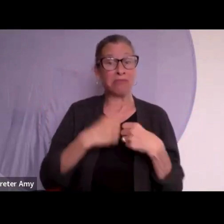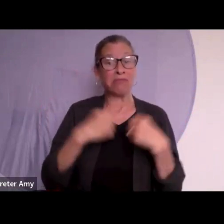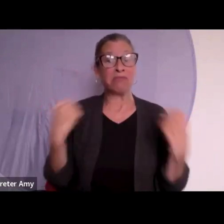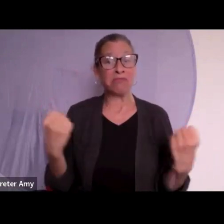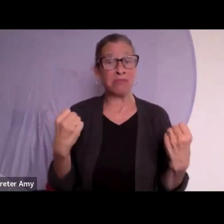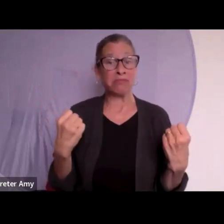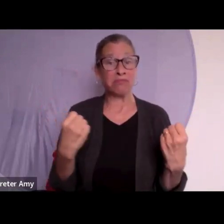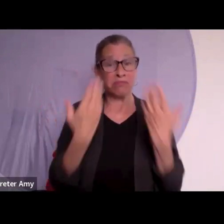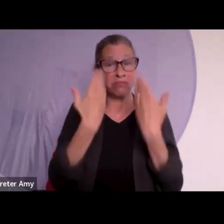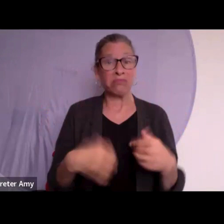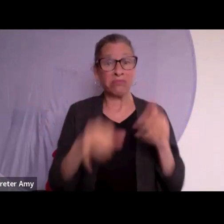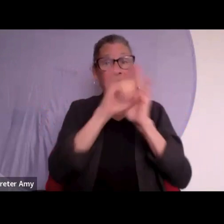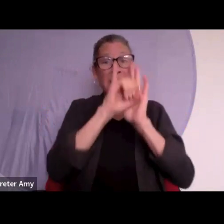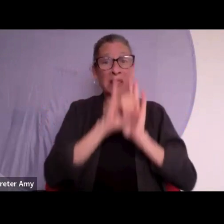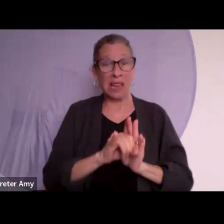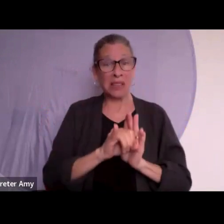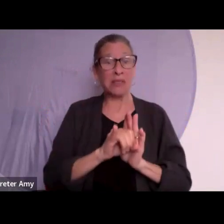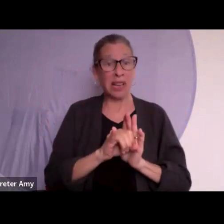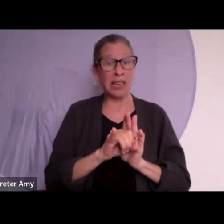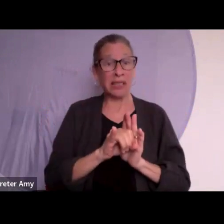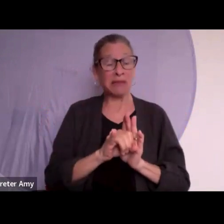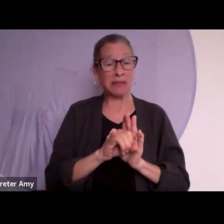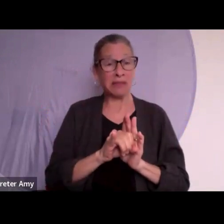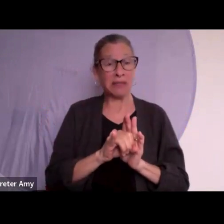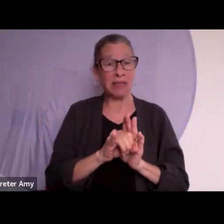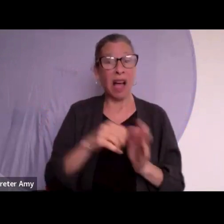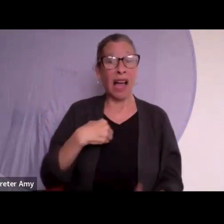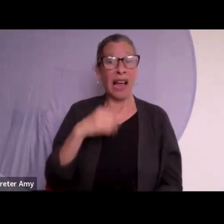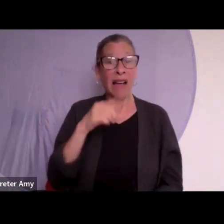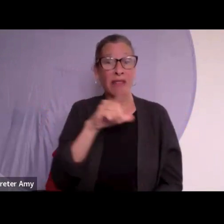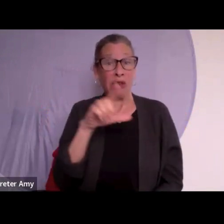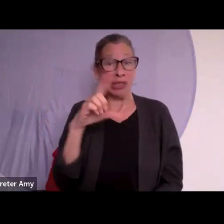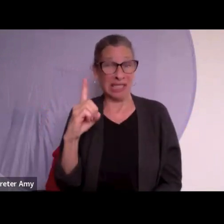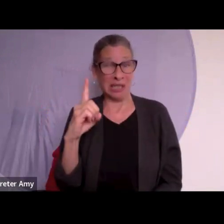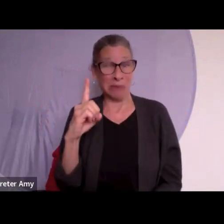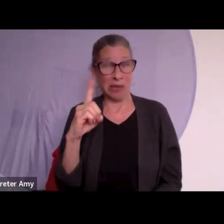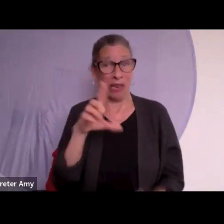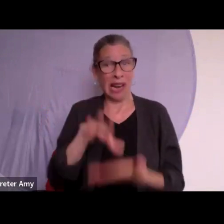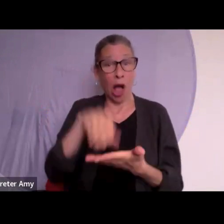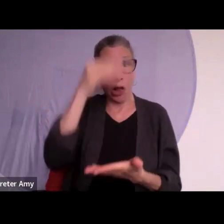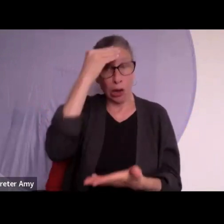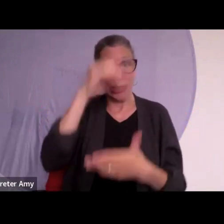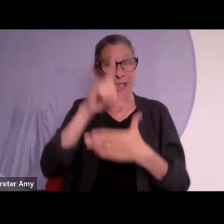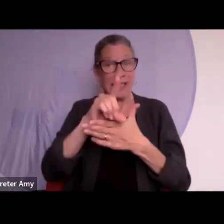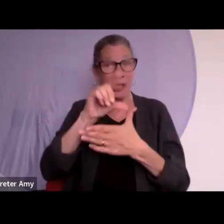someone who's neurodiverse, I have a learning disability. And